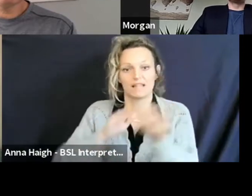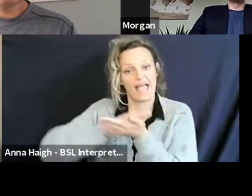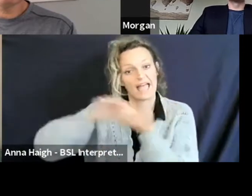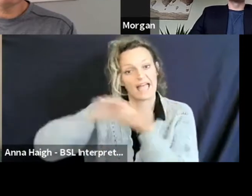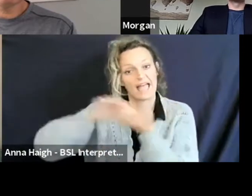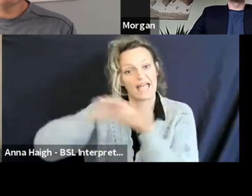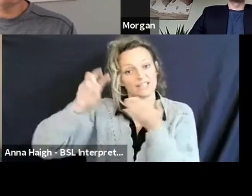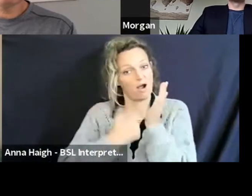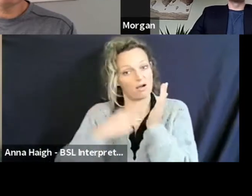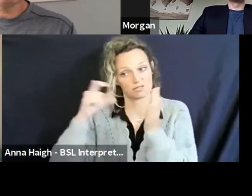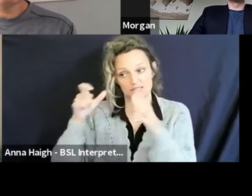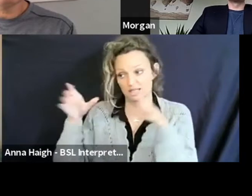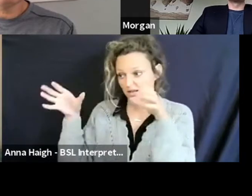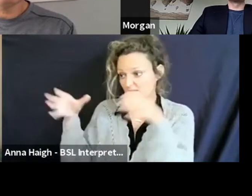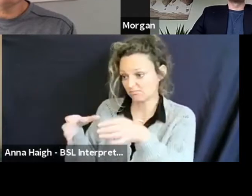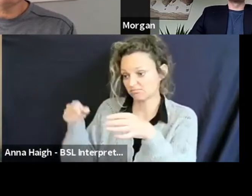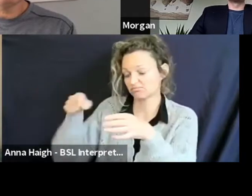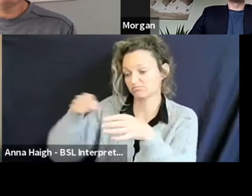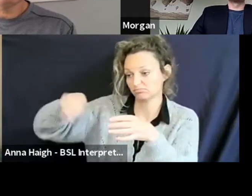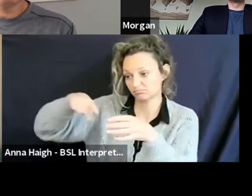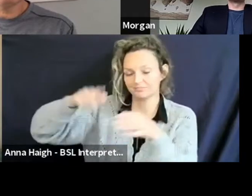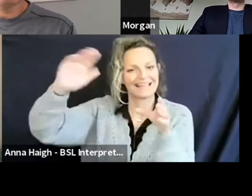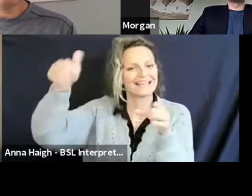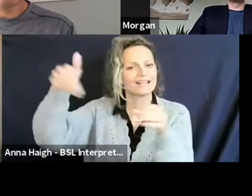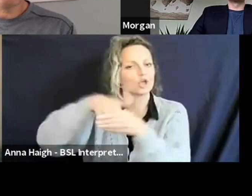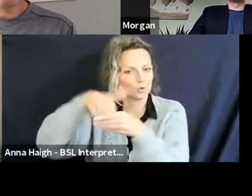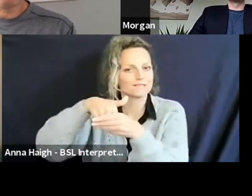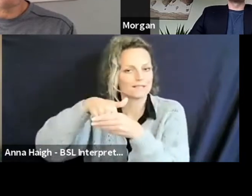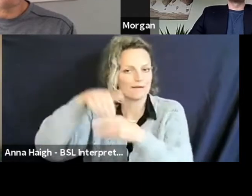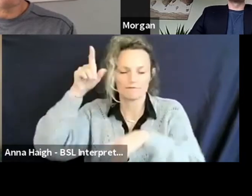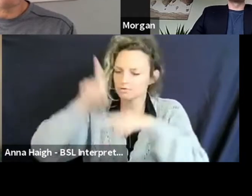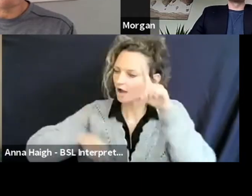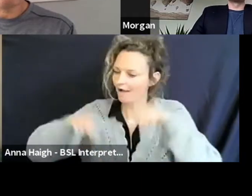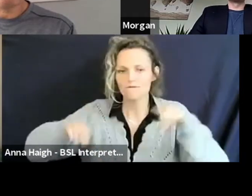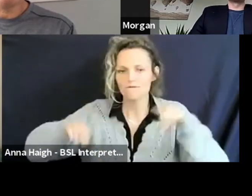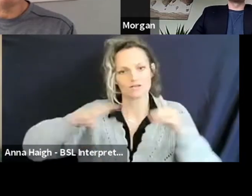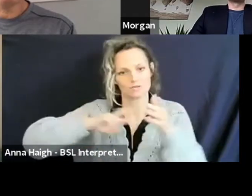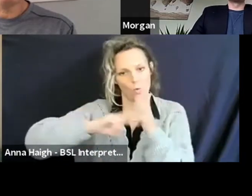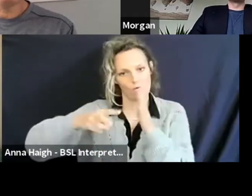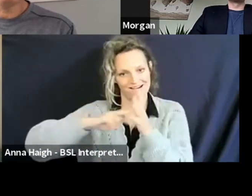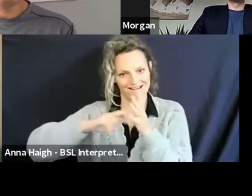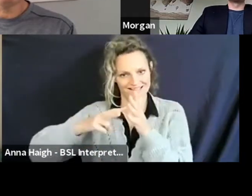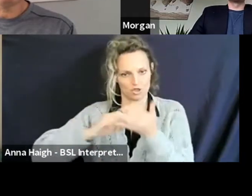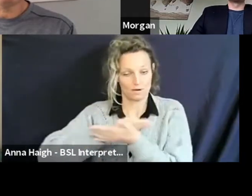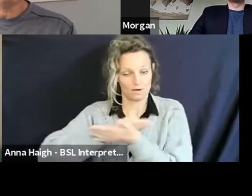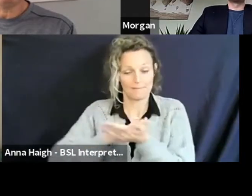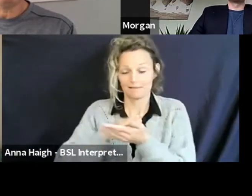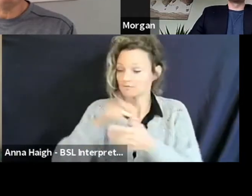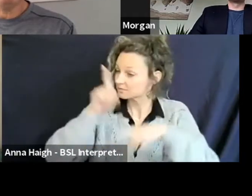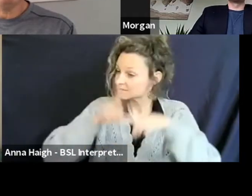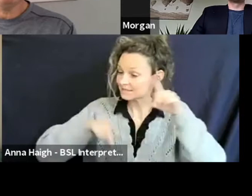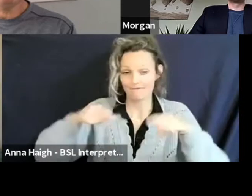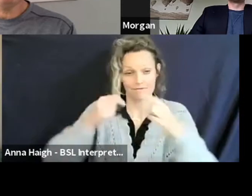Through to HR advisers, just to name a few.